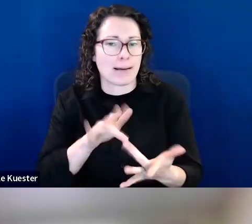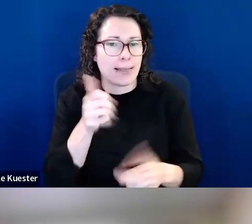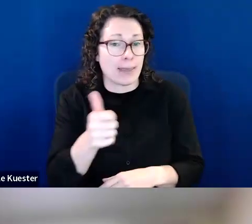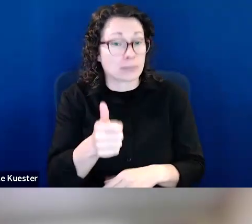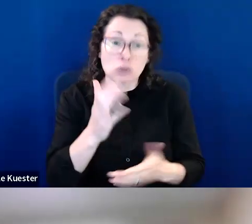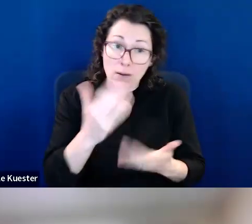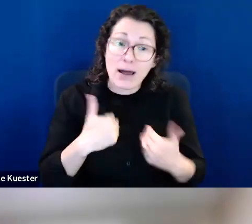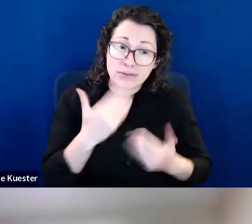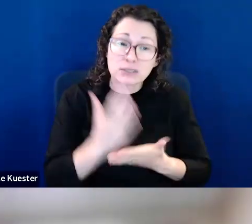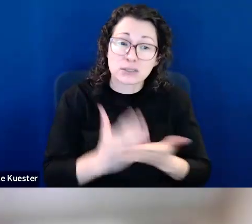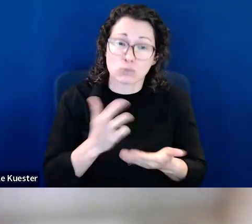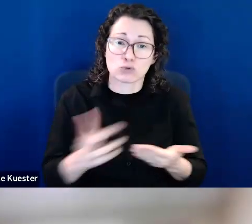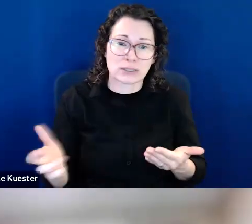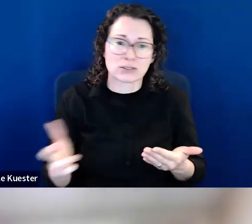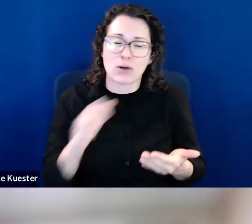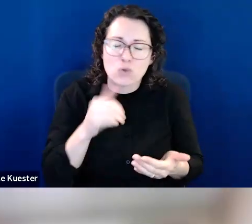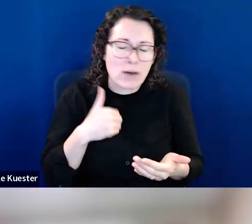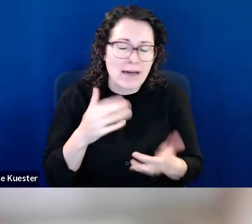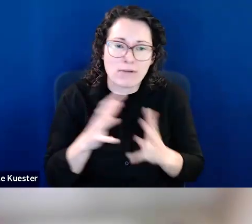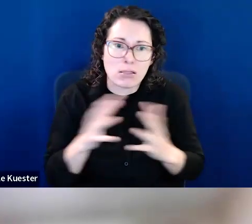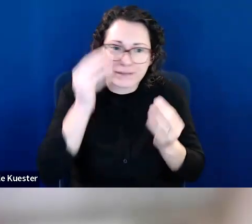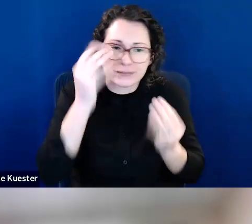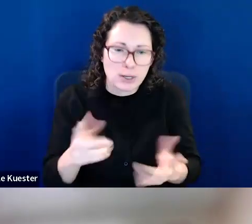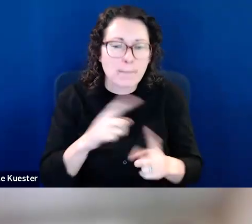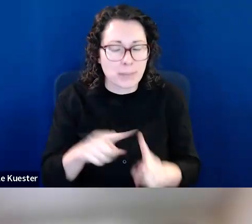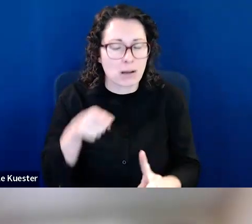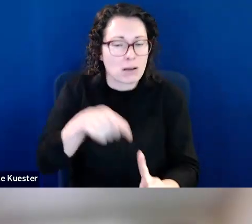are resources and I don't have all the details at the top of my head but are resources through